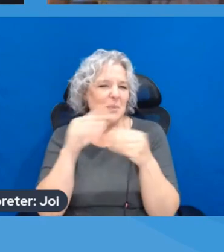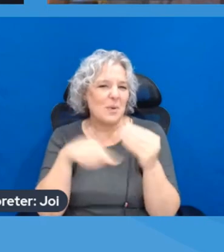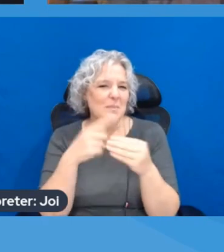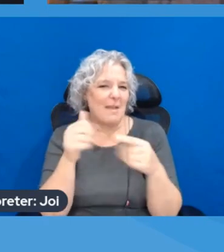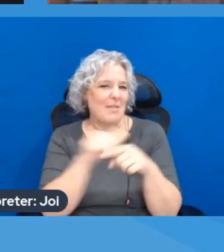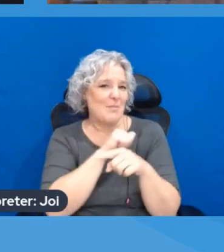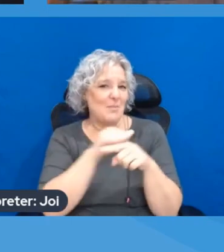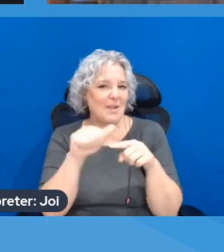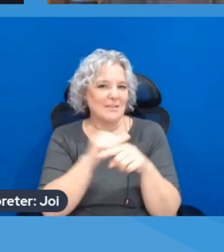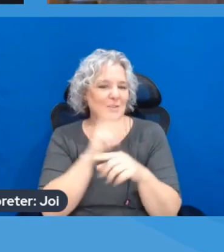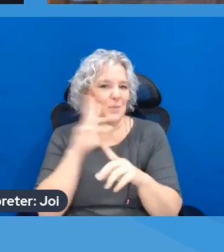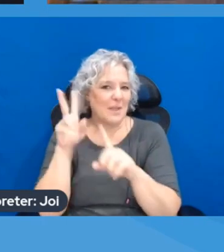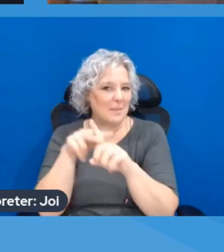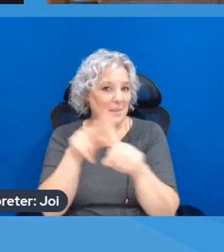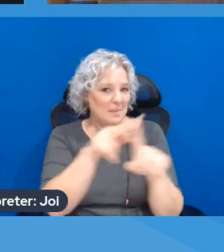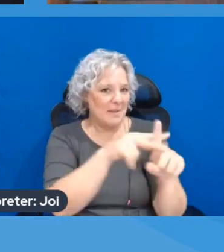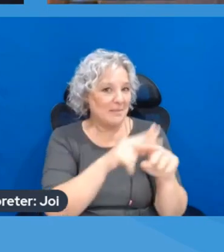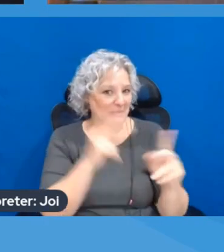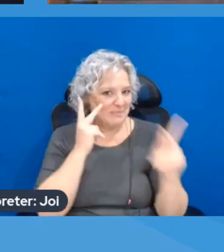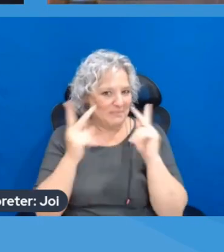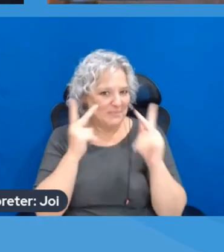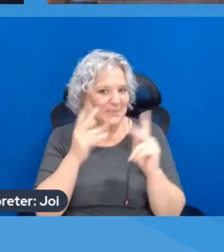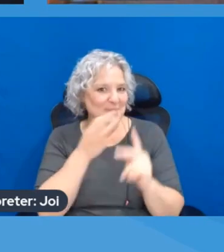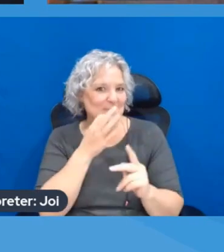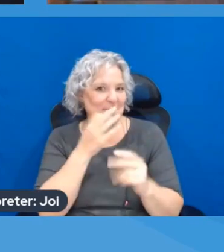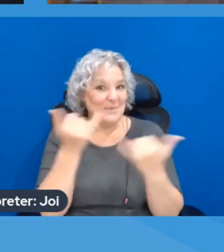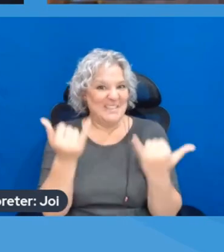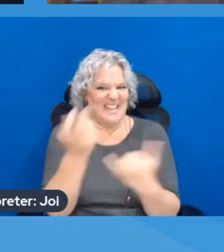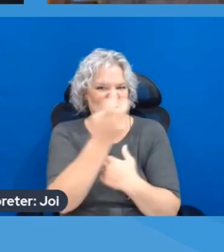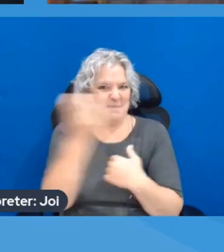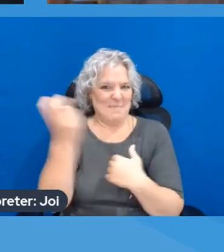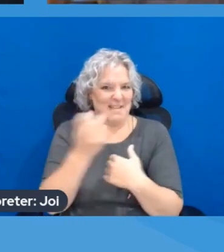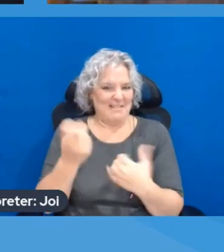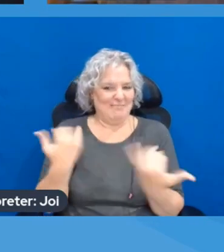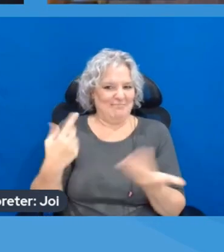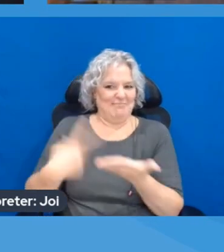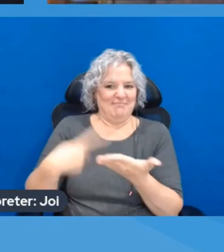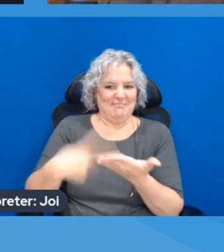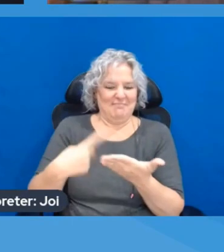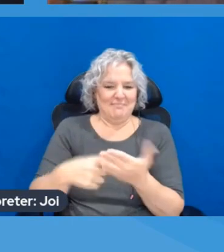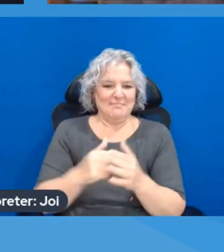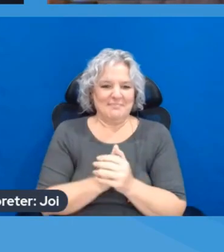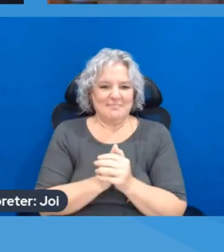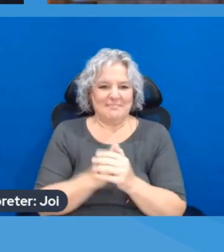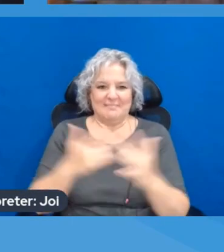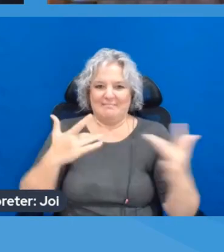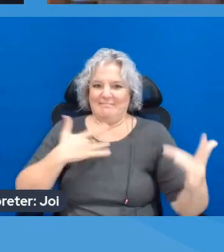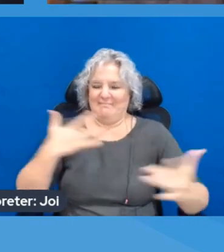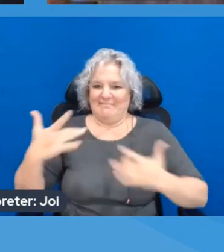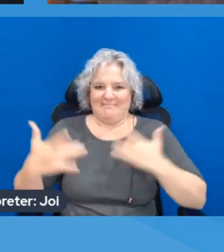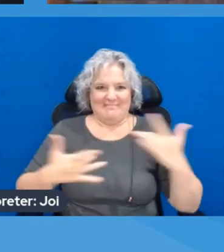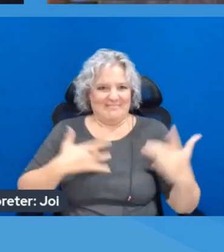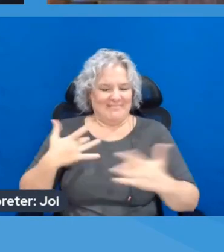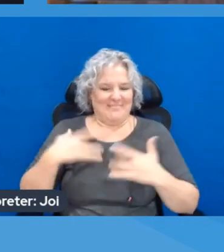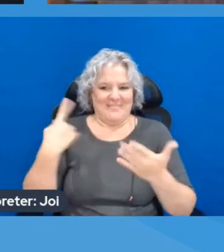are being implemented in the work of our panelists today. I'm so excited to talk with Rhodus Riggins, Jr.